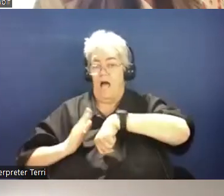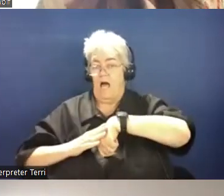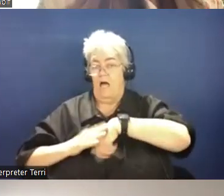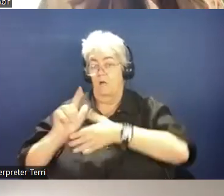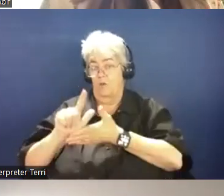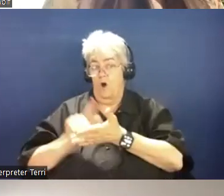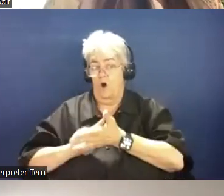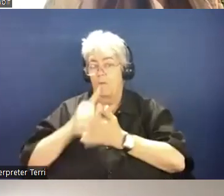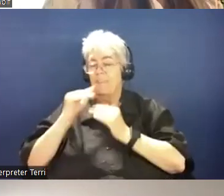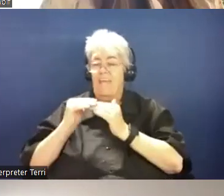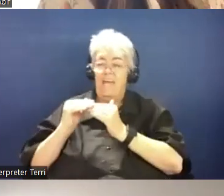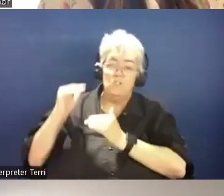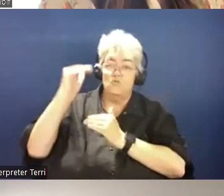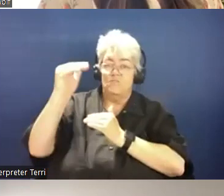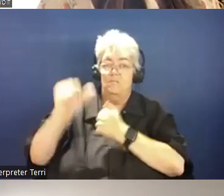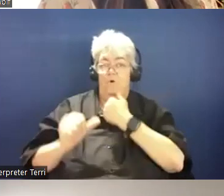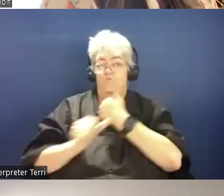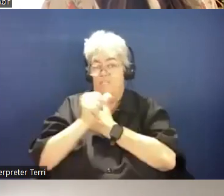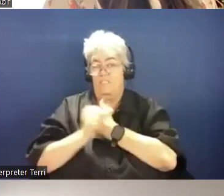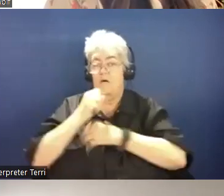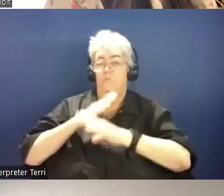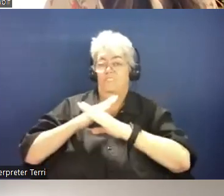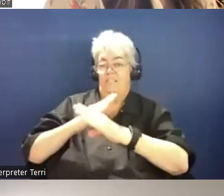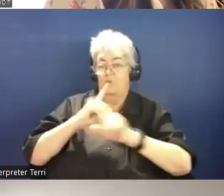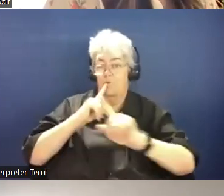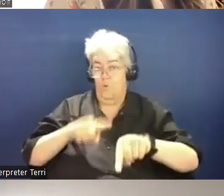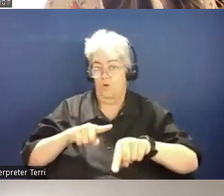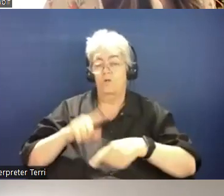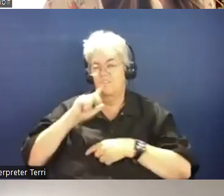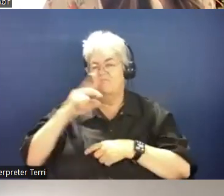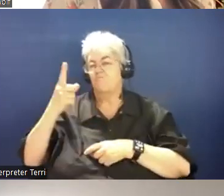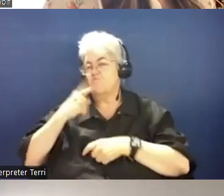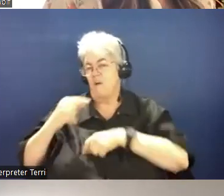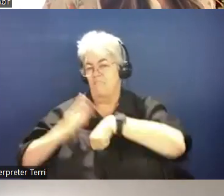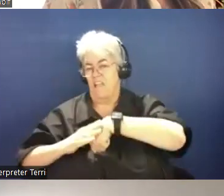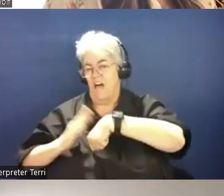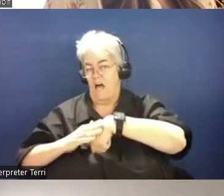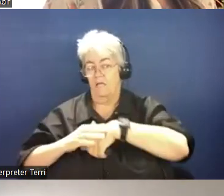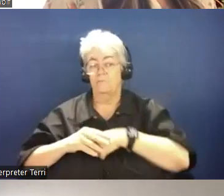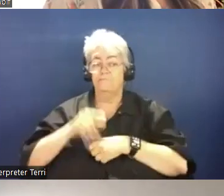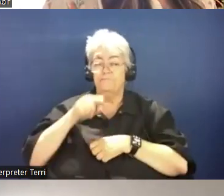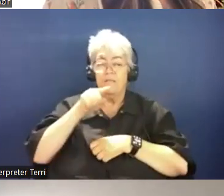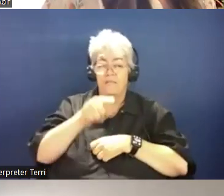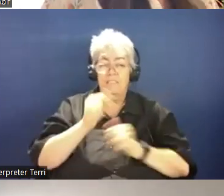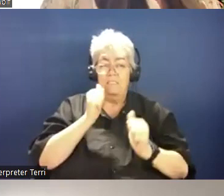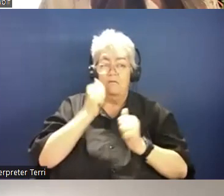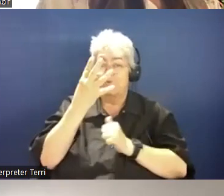referred to as red flag. This bill initially passed, I believe it was 4 years ago now, 2019,